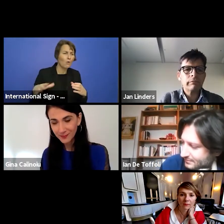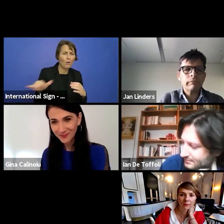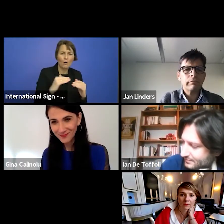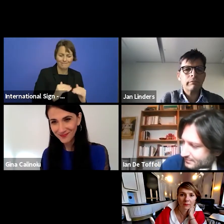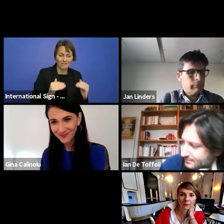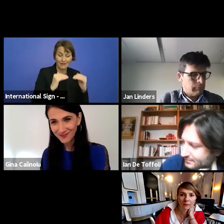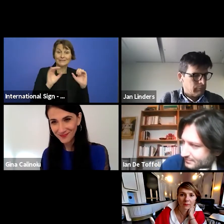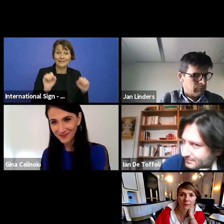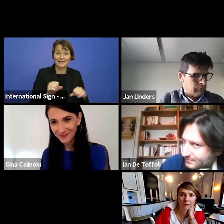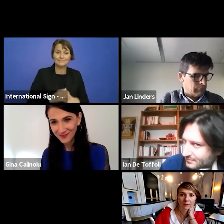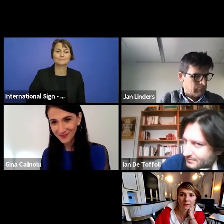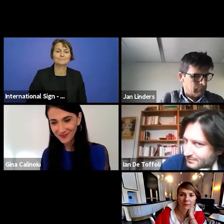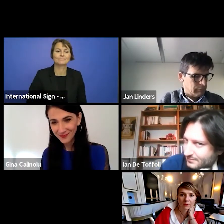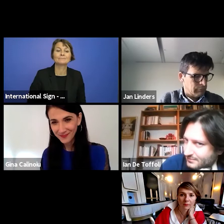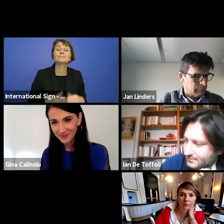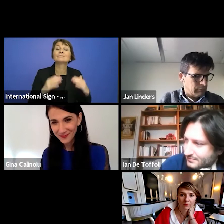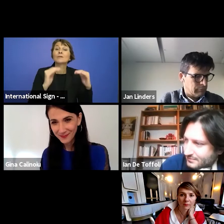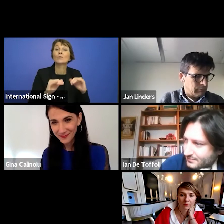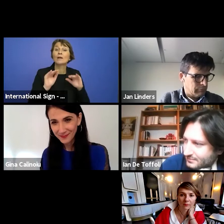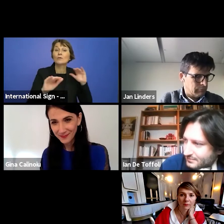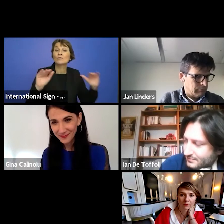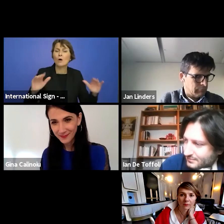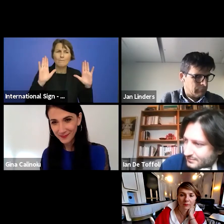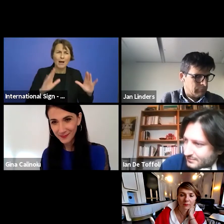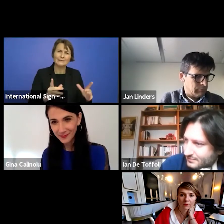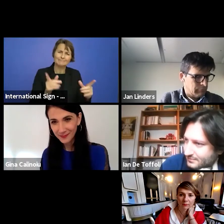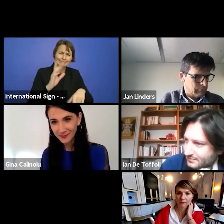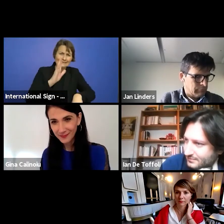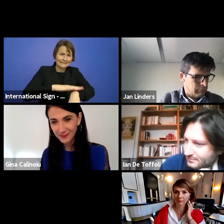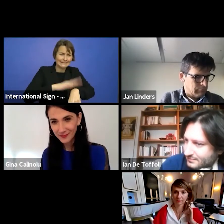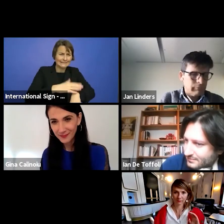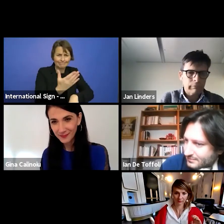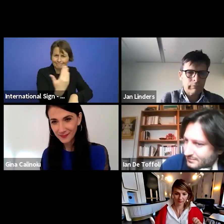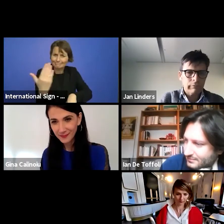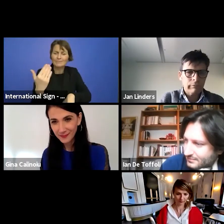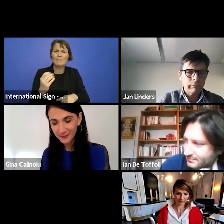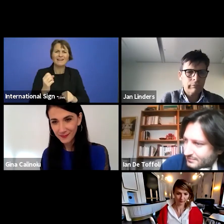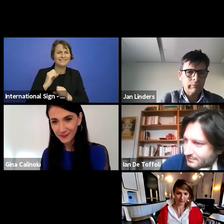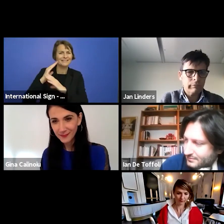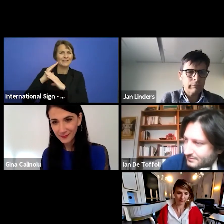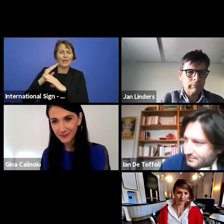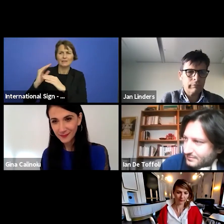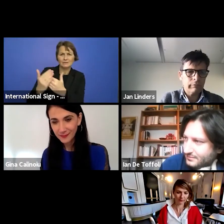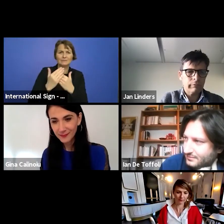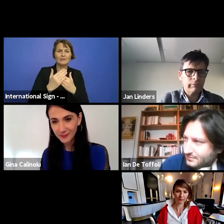We call to address the urgent need to defend the freedom of artistic expressions and